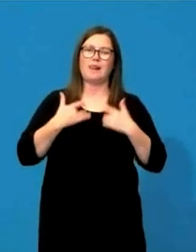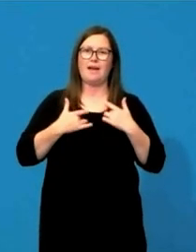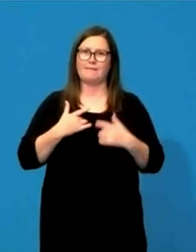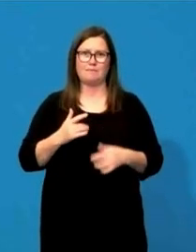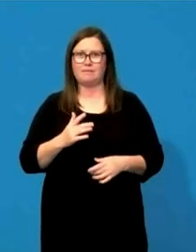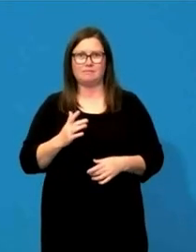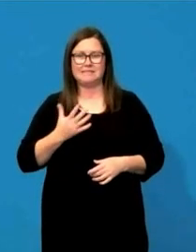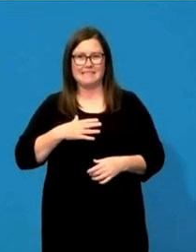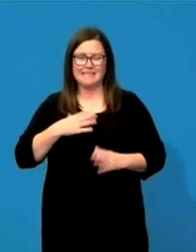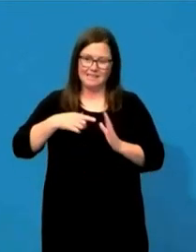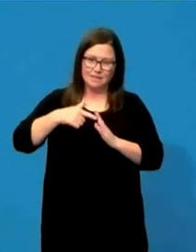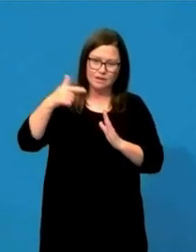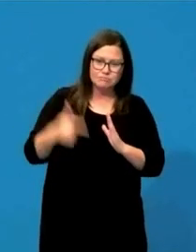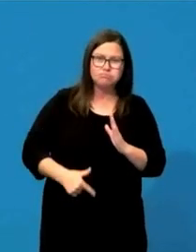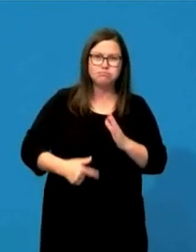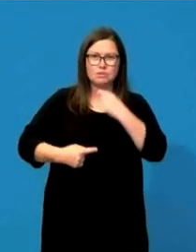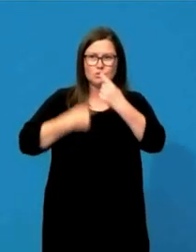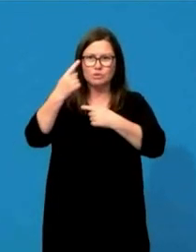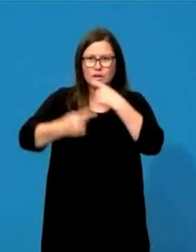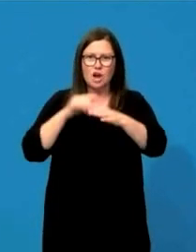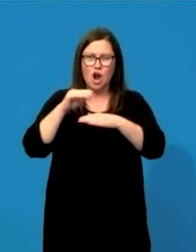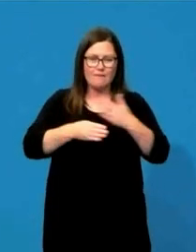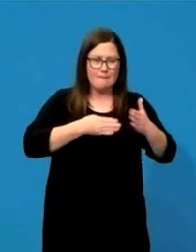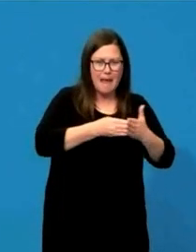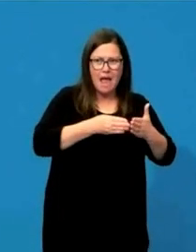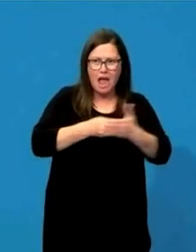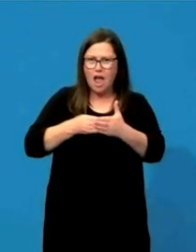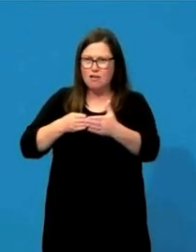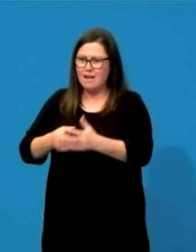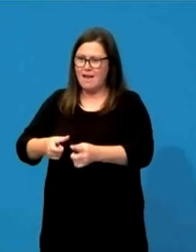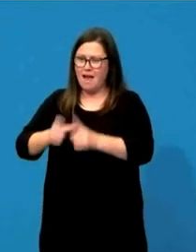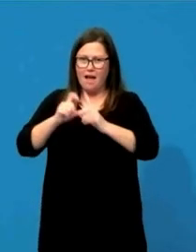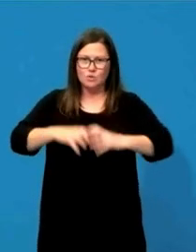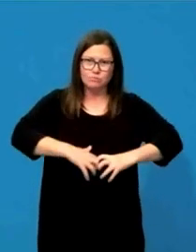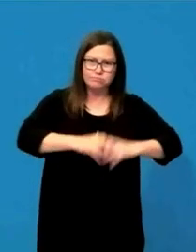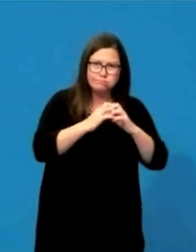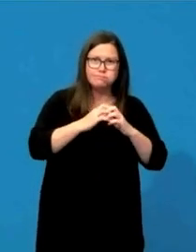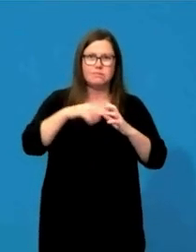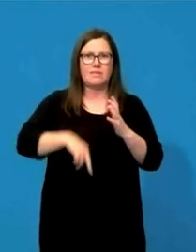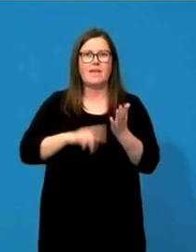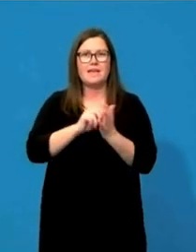implement such a big thing, telling the NDIA what life is like here, how different disability is perceived in Aboriginal communities.